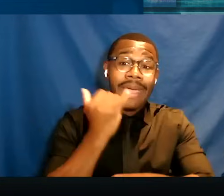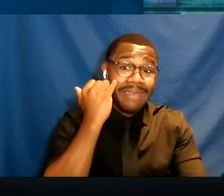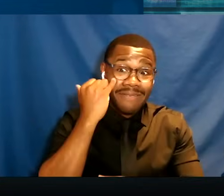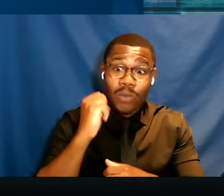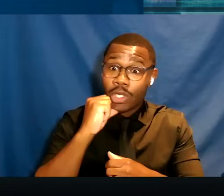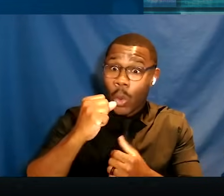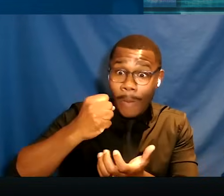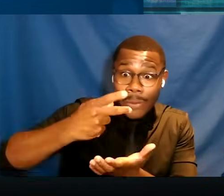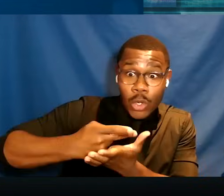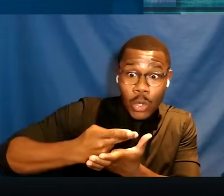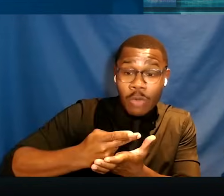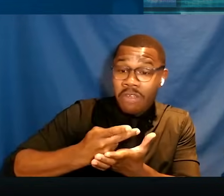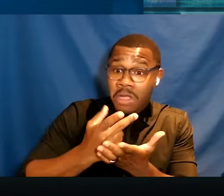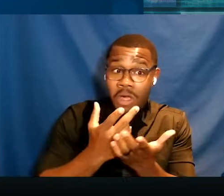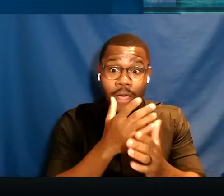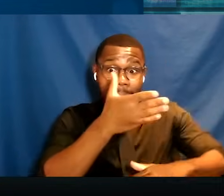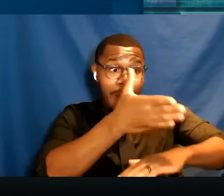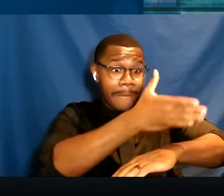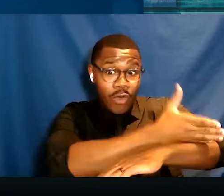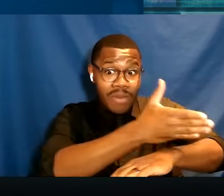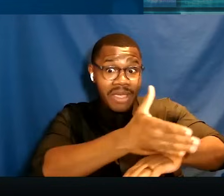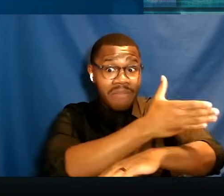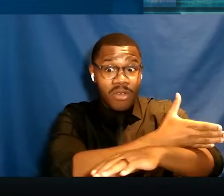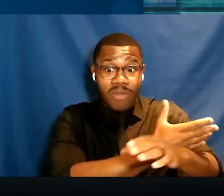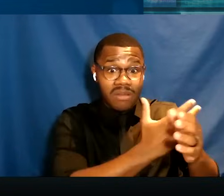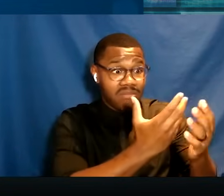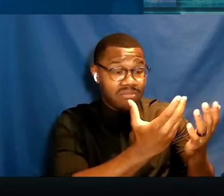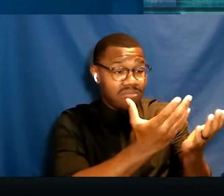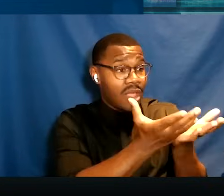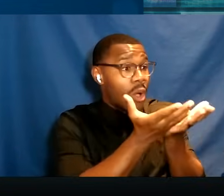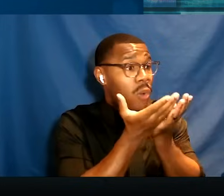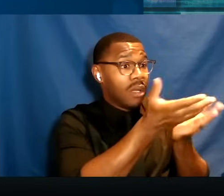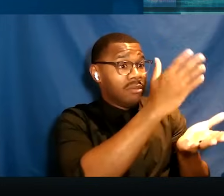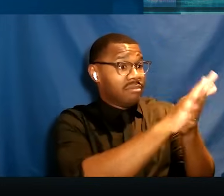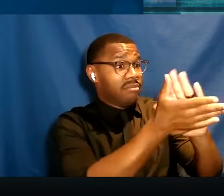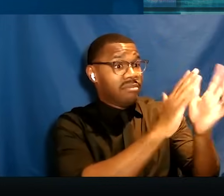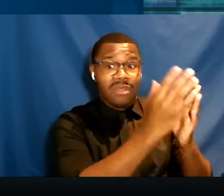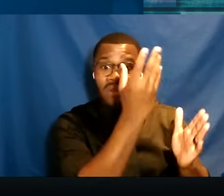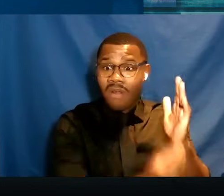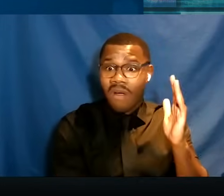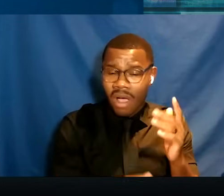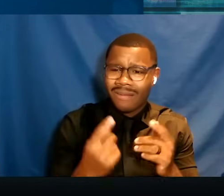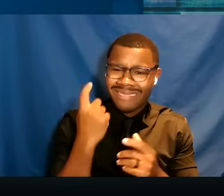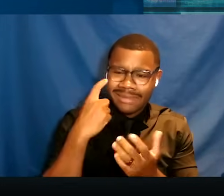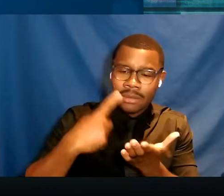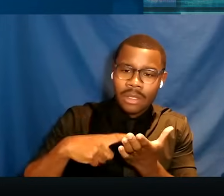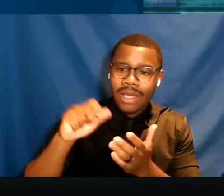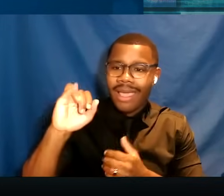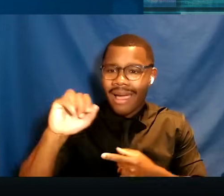So everything we just talked about with respect to AI, everything we just talked about with respect to the streaming bonus, to the improvements